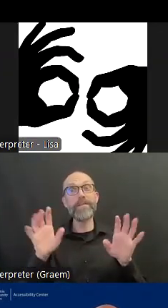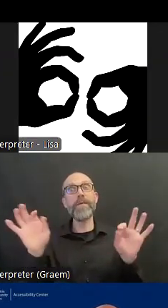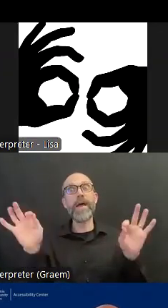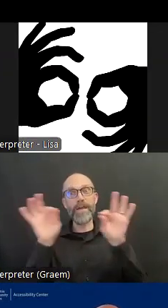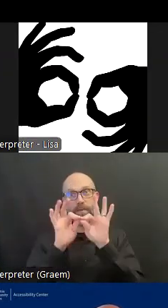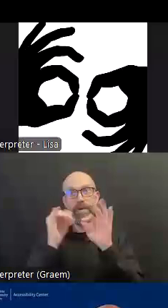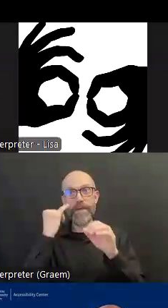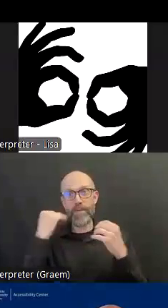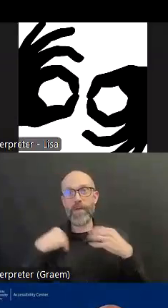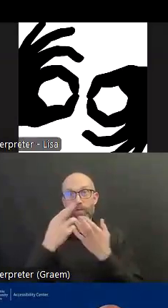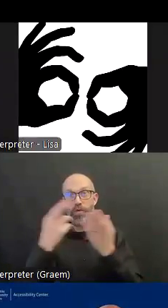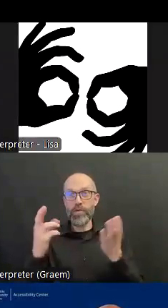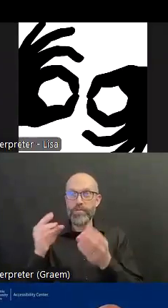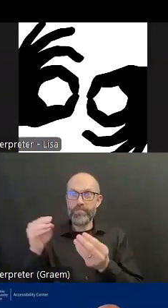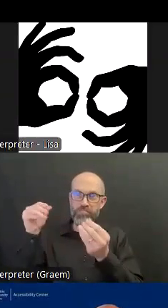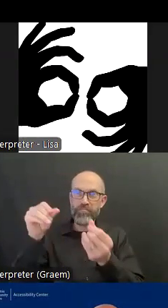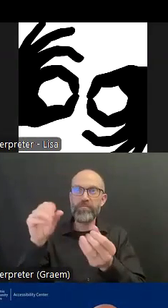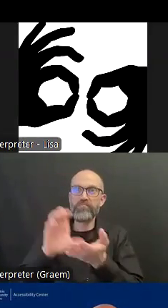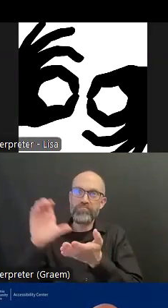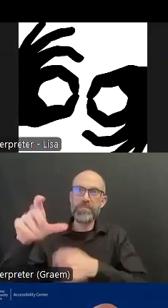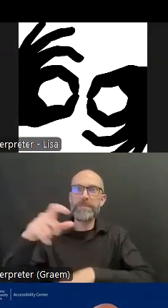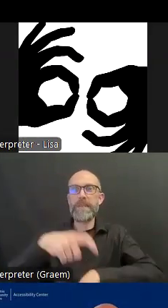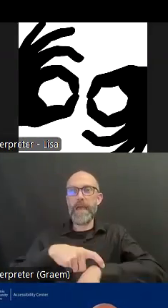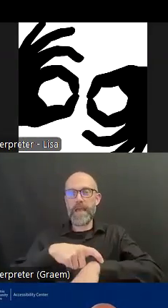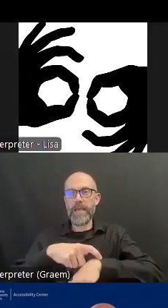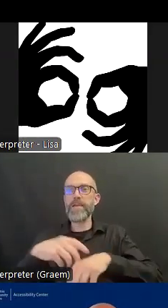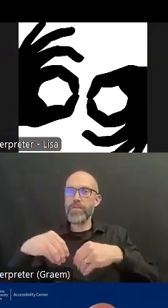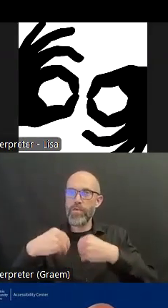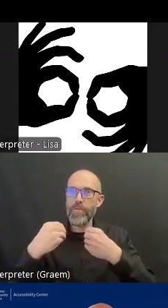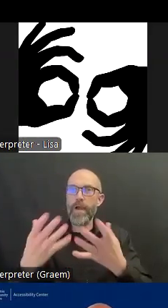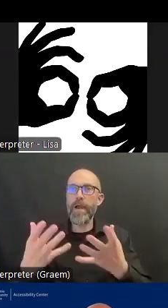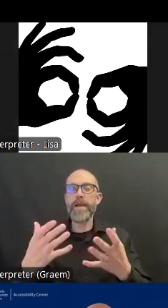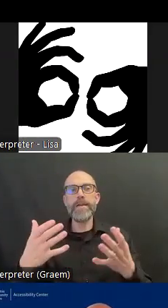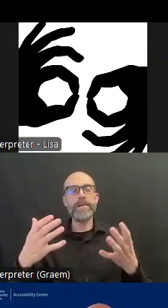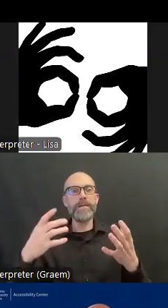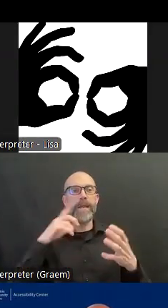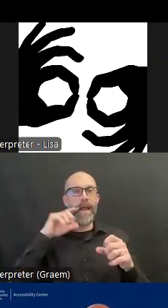And you can provide actionable, actual "here's the barrier